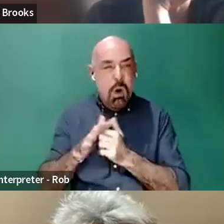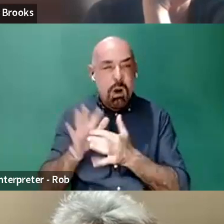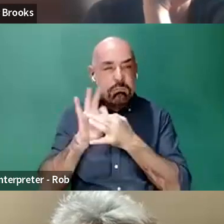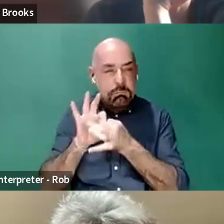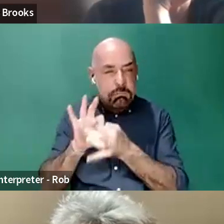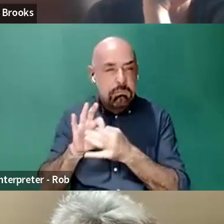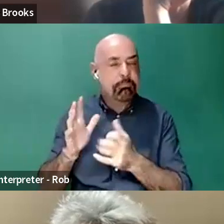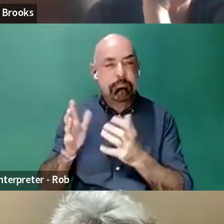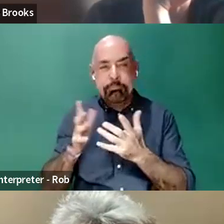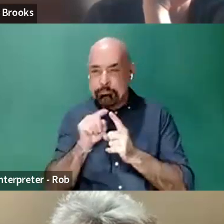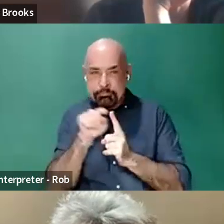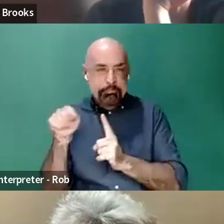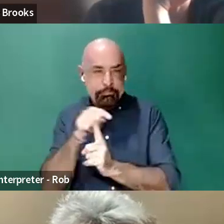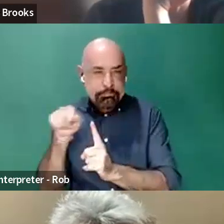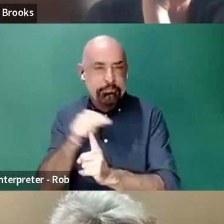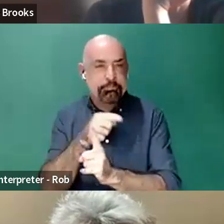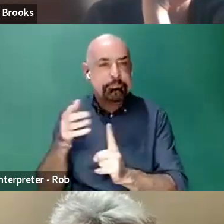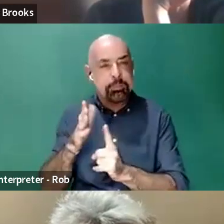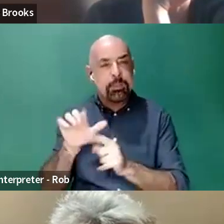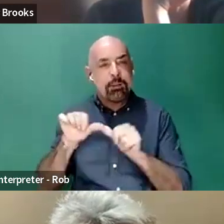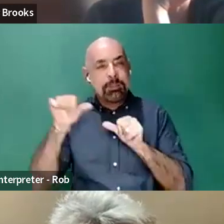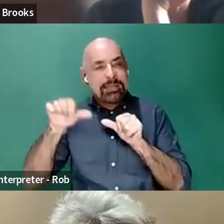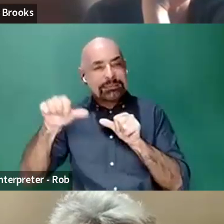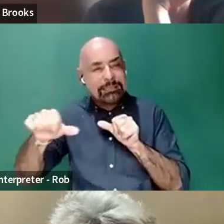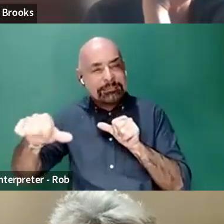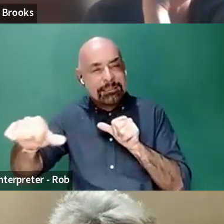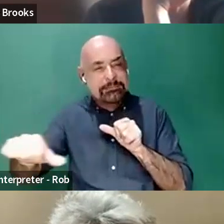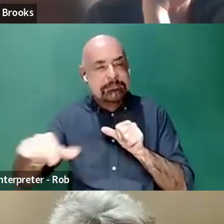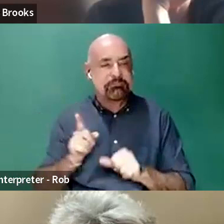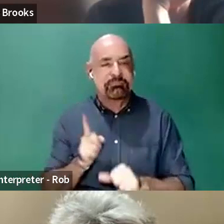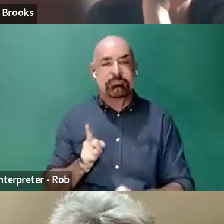that points you and signposts you to the next part.